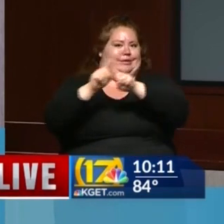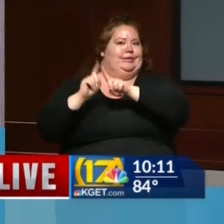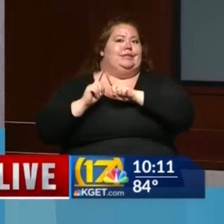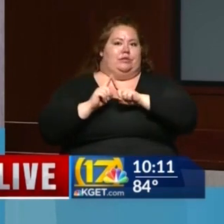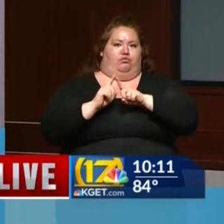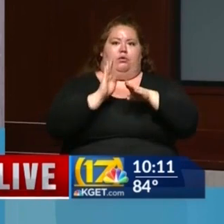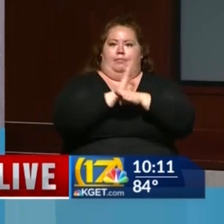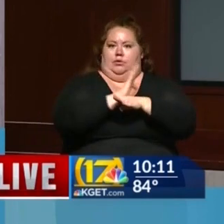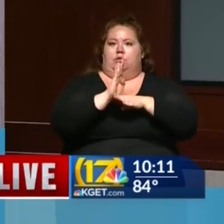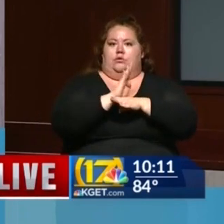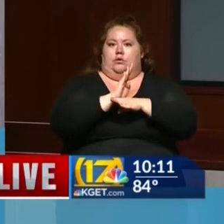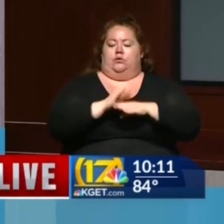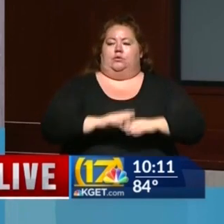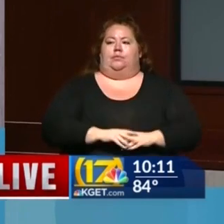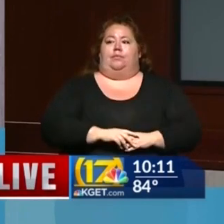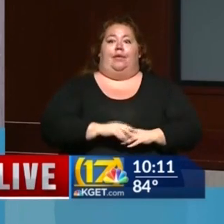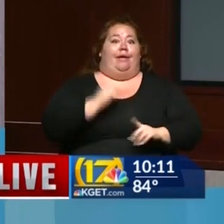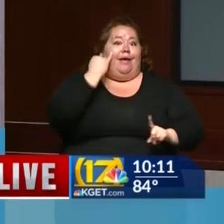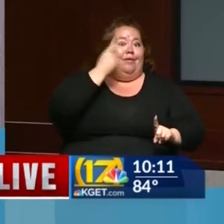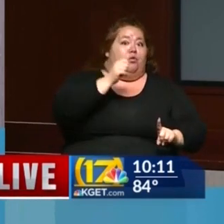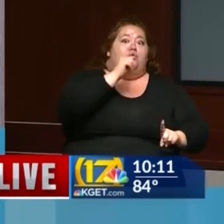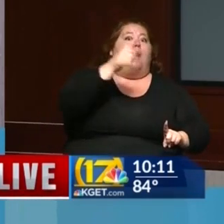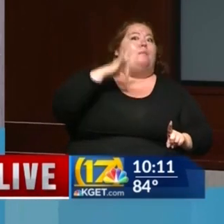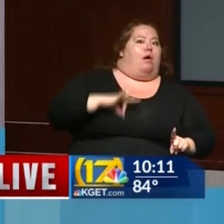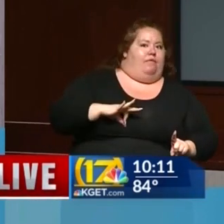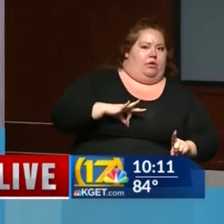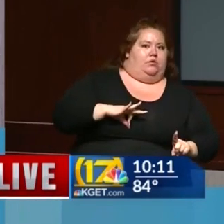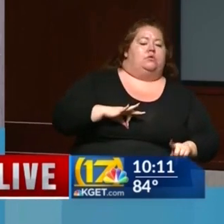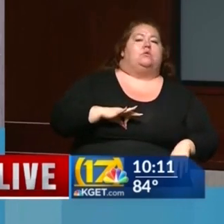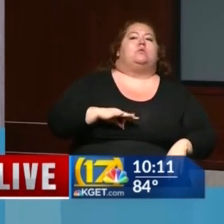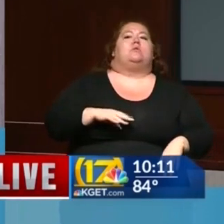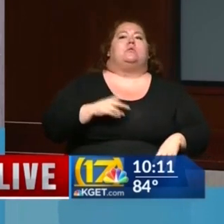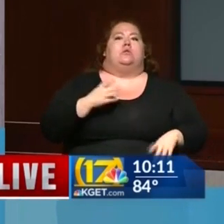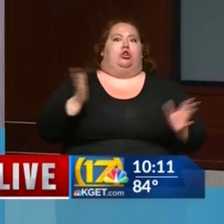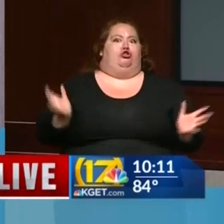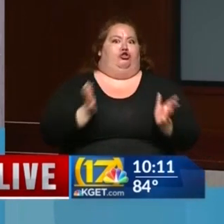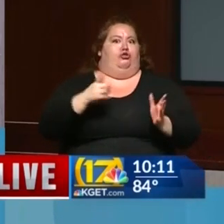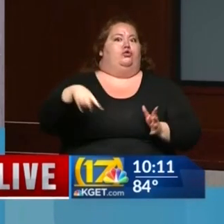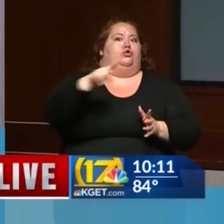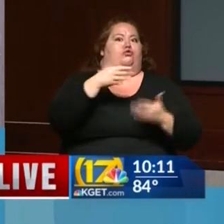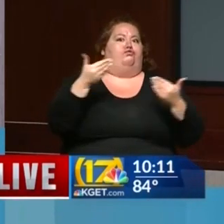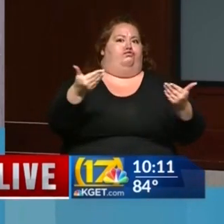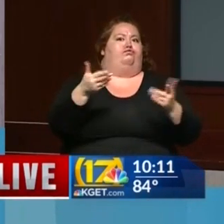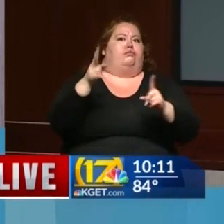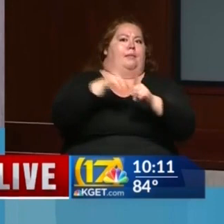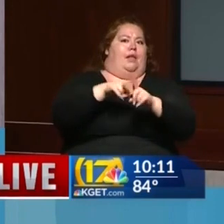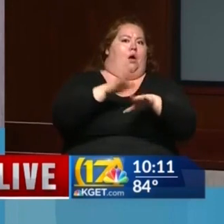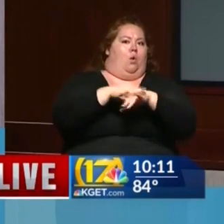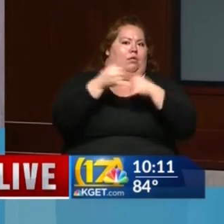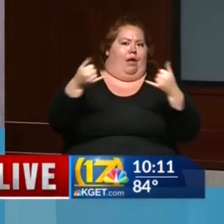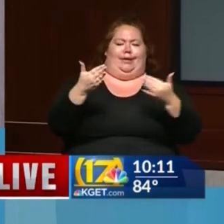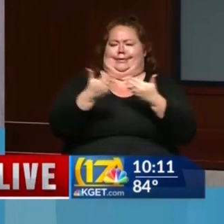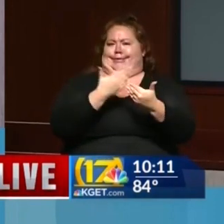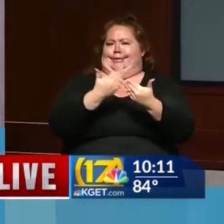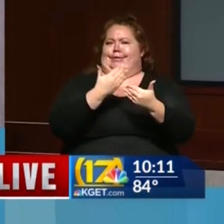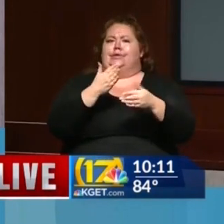GRANTS ARE GIVEN AWAY IN THE 5,000, 10,000, $20,000 ALTO OCCASIONS. AND IF YOU ARE INTERESTED AND YOU ARE A NONPROFIT. WE ENCOURAGE YOU TO APPLY